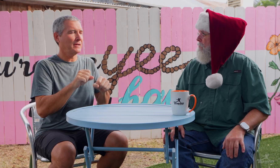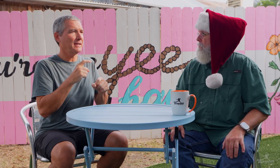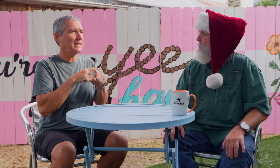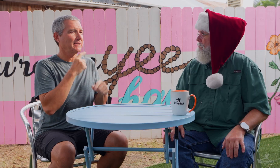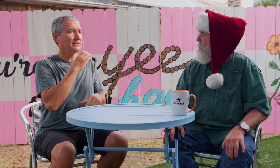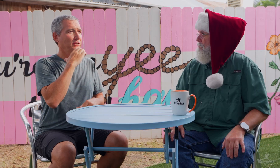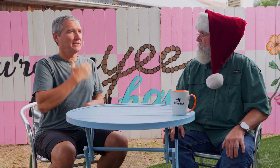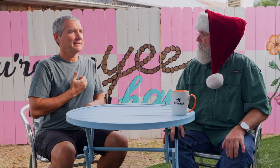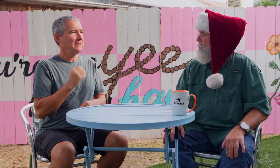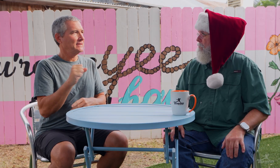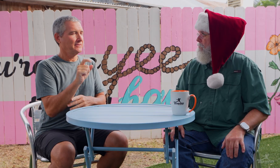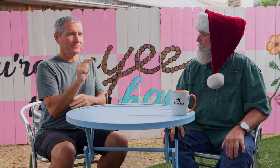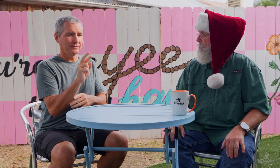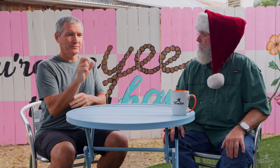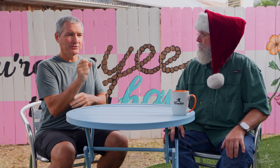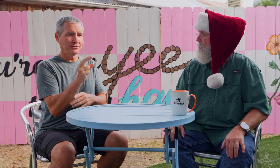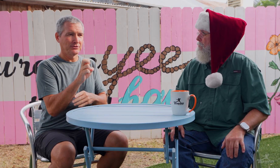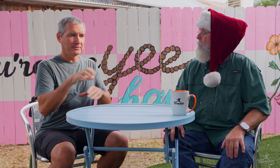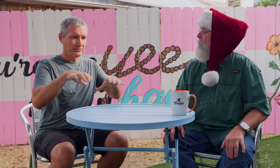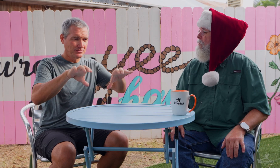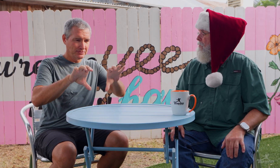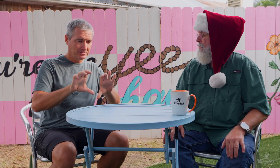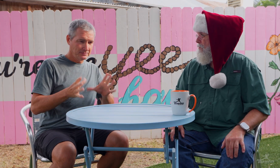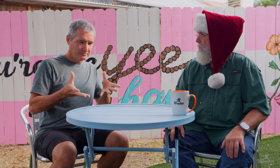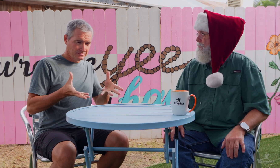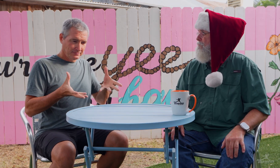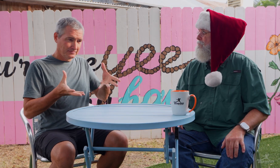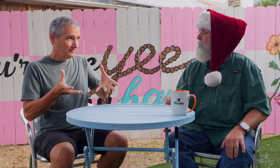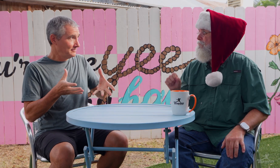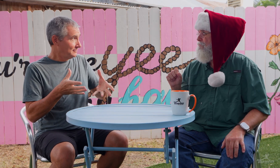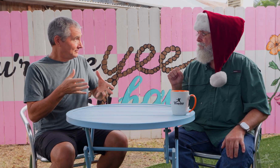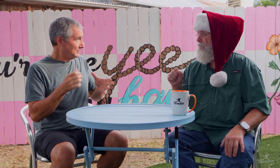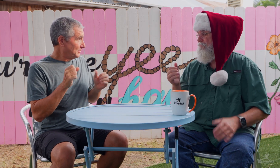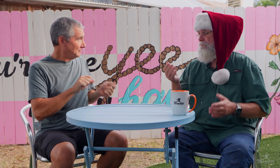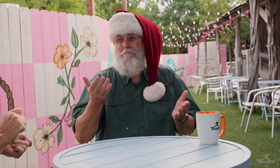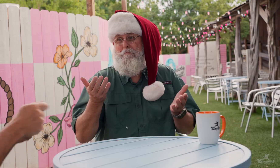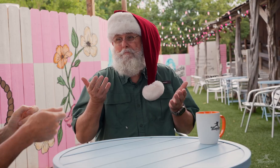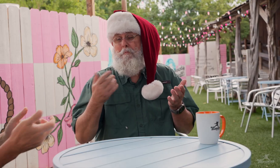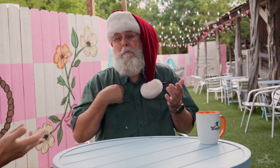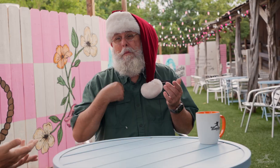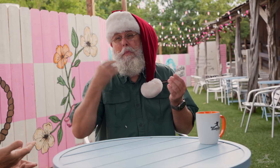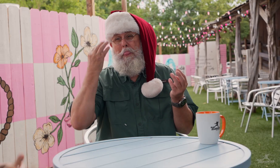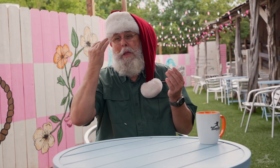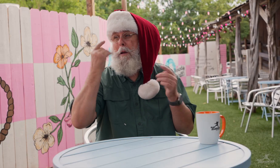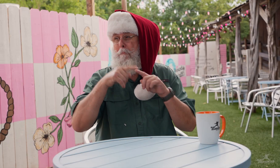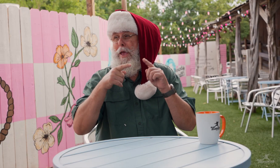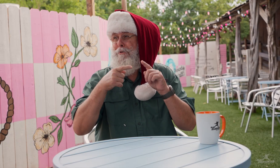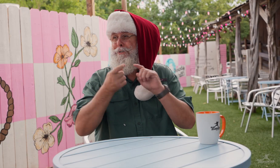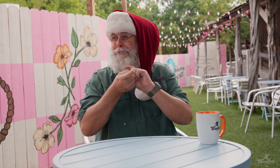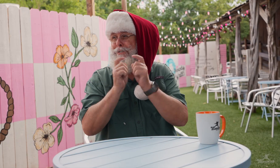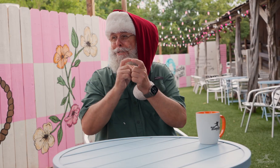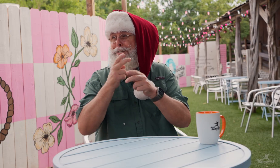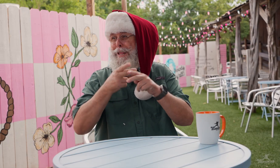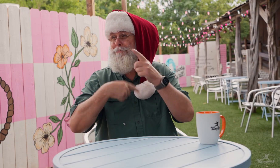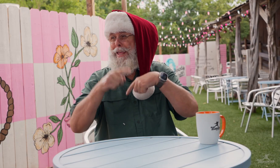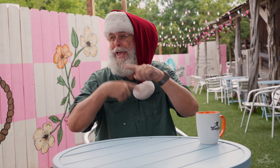This could be re-interpreted as "Santa's Treasure Chest" You know I've actually been thinking about changing my name sign